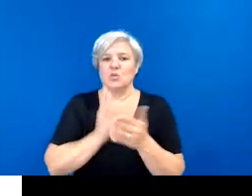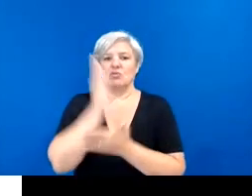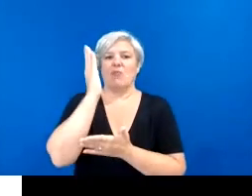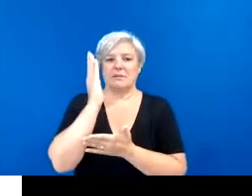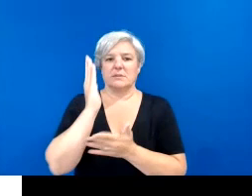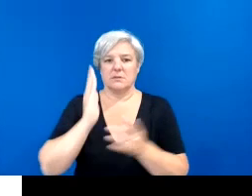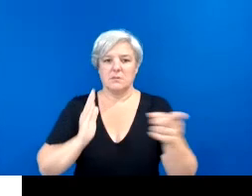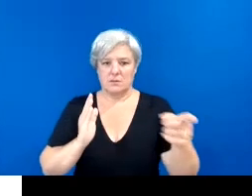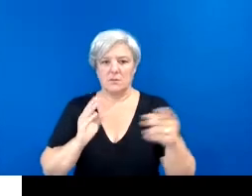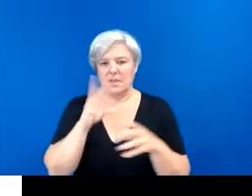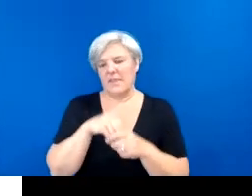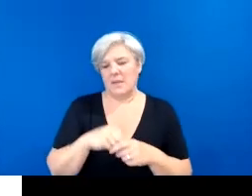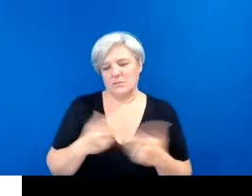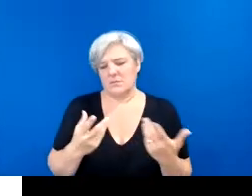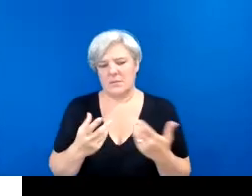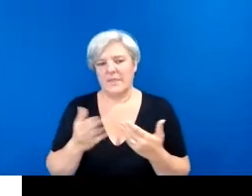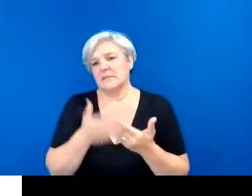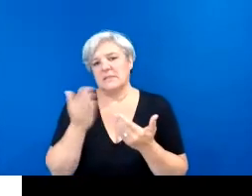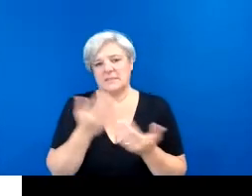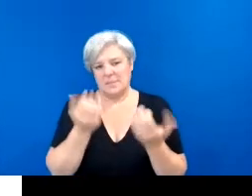and enabled so that Google actually sees it.